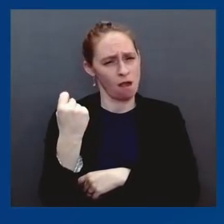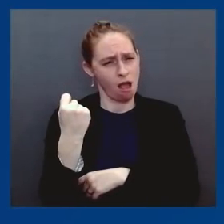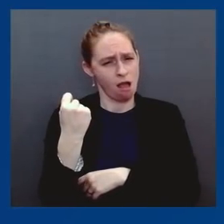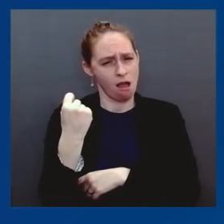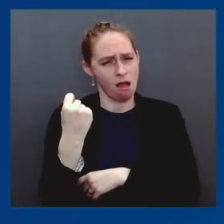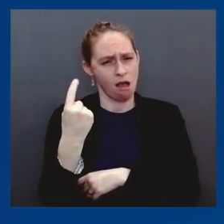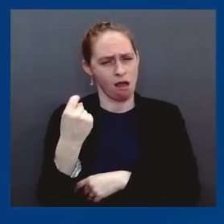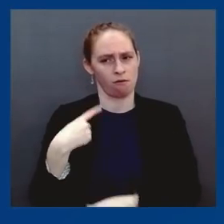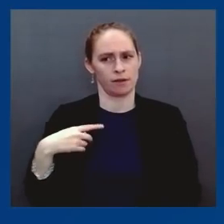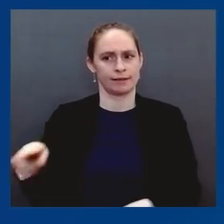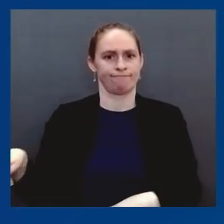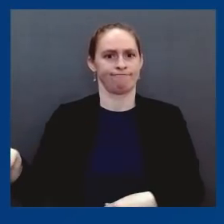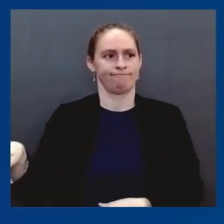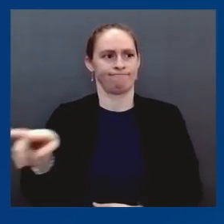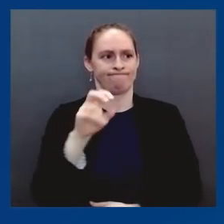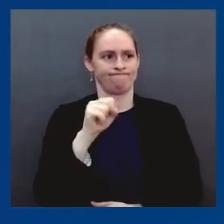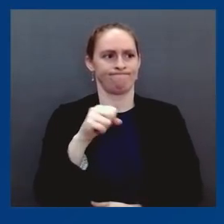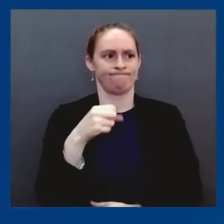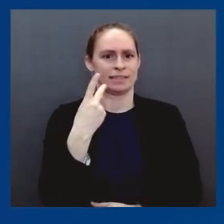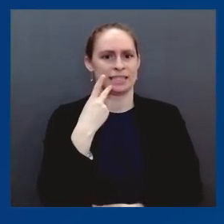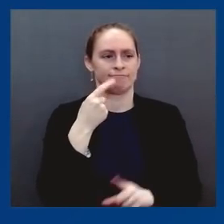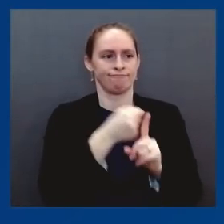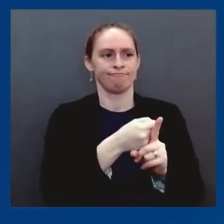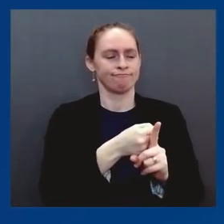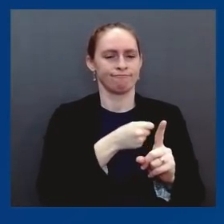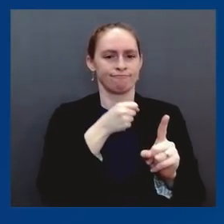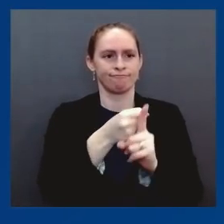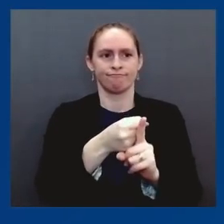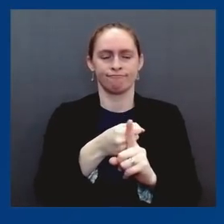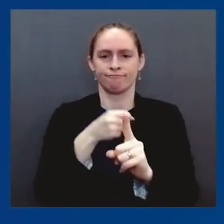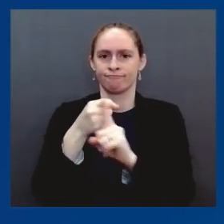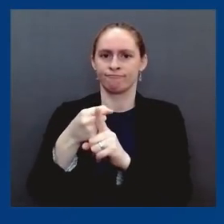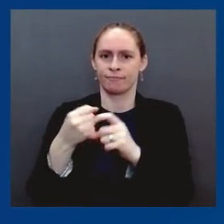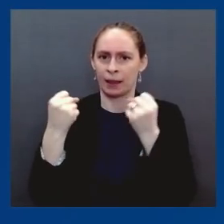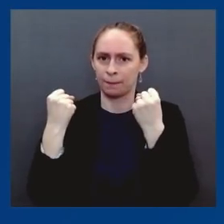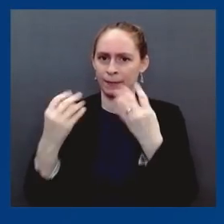With regard to immune evasion, very clearly now we have a number of tests